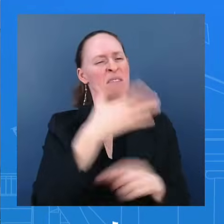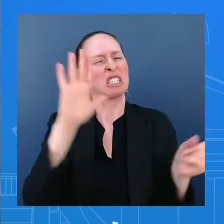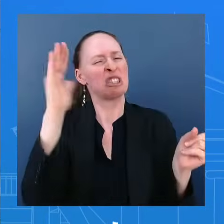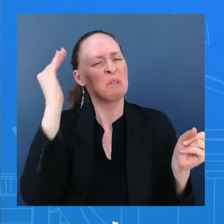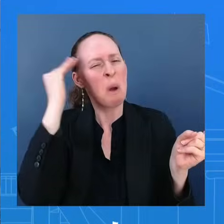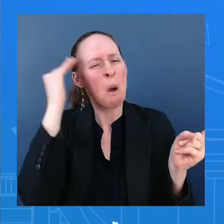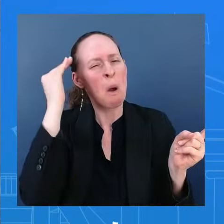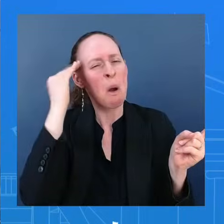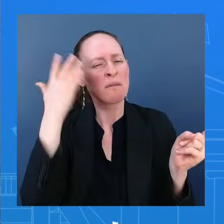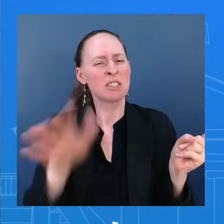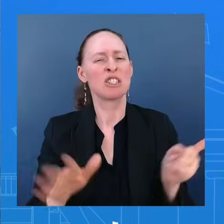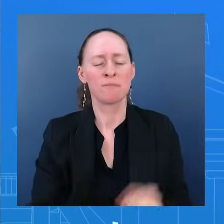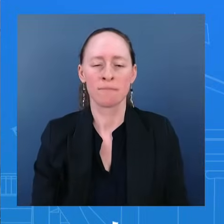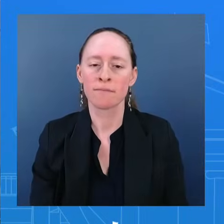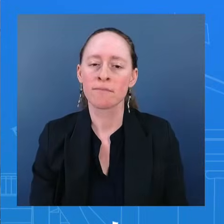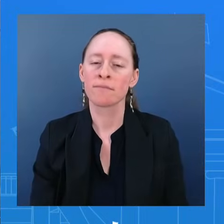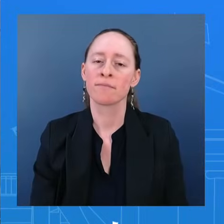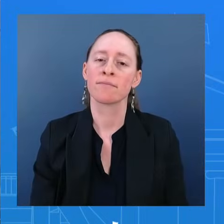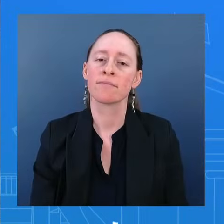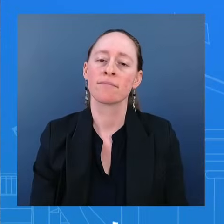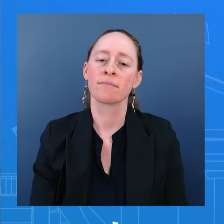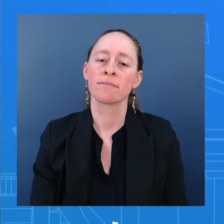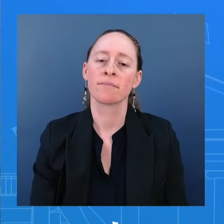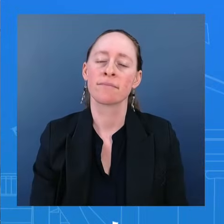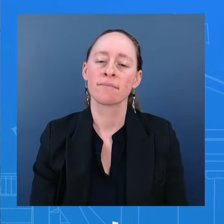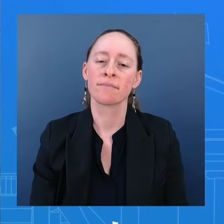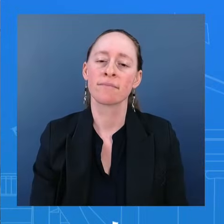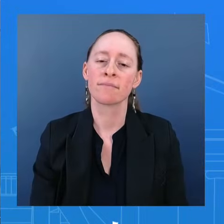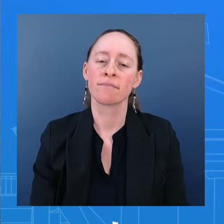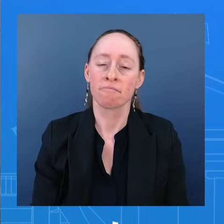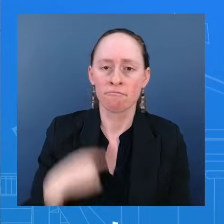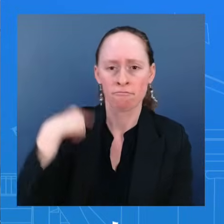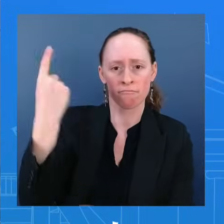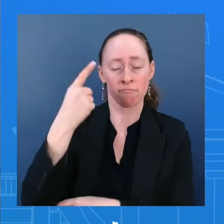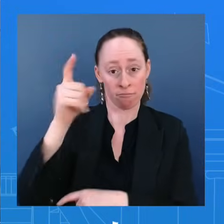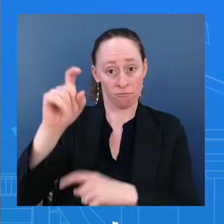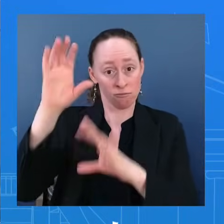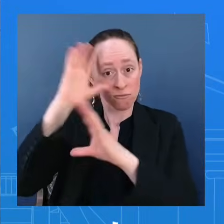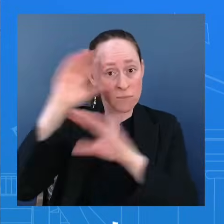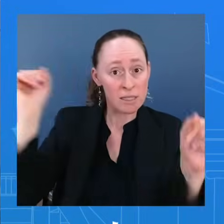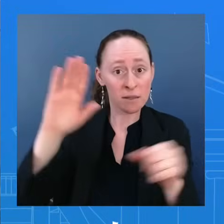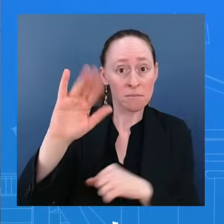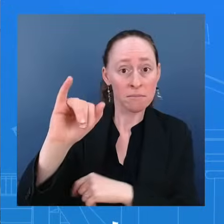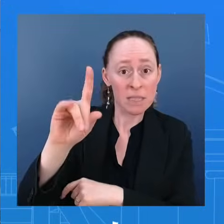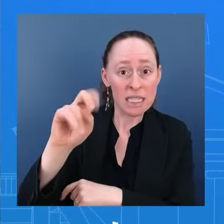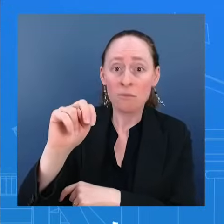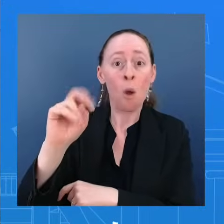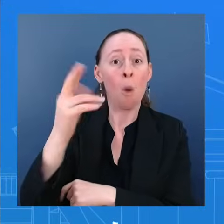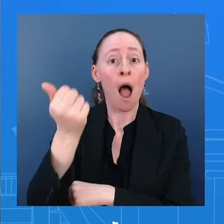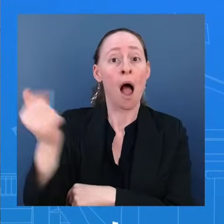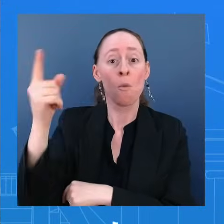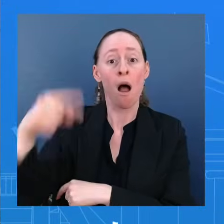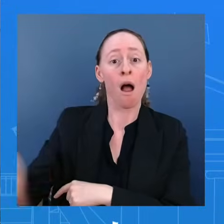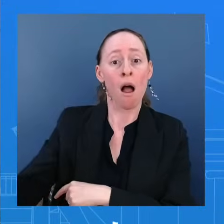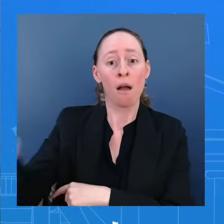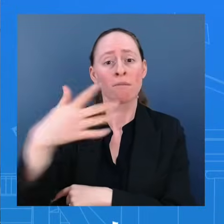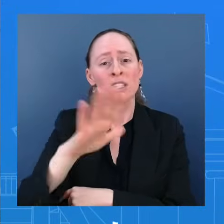of this administration asked the president-elect to pull back from public statements or phone calls or anything that might impinge on what you're trying to do?